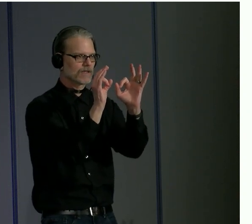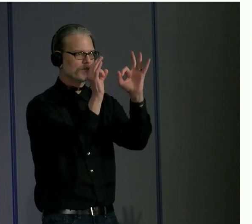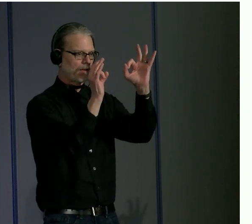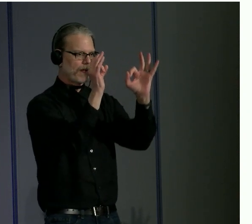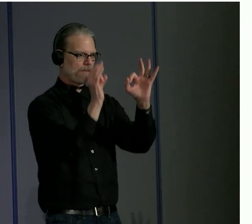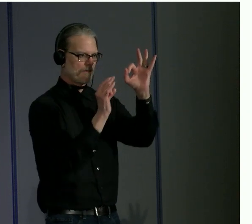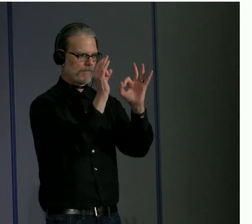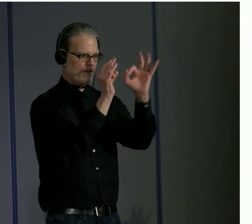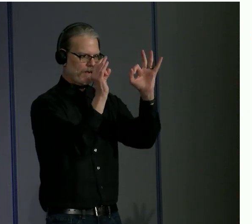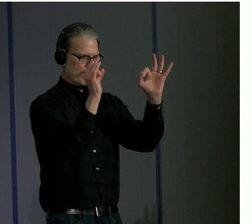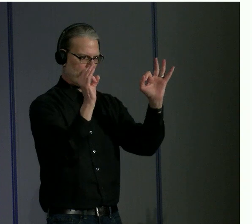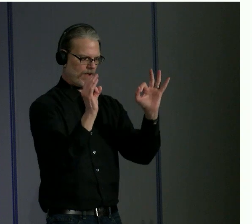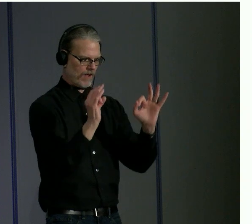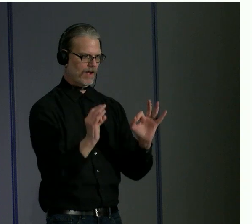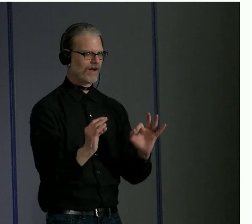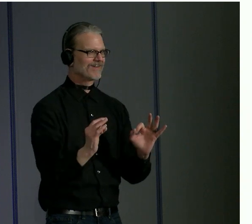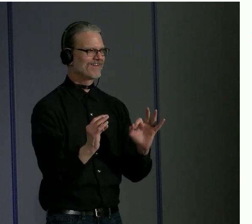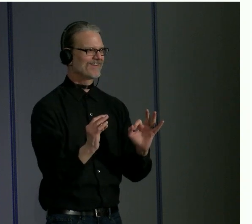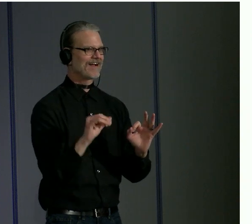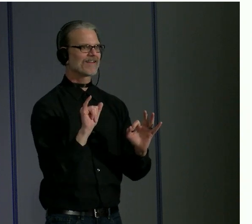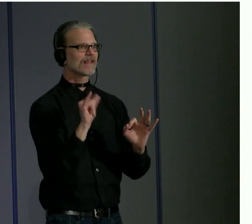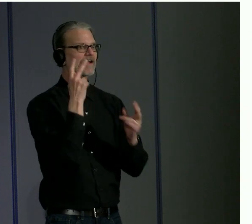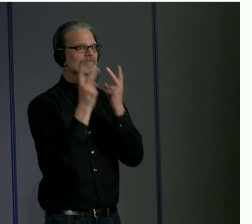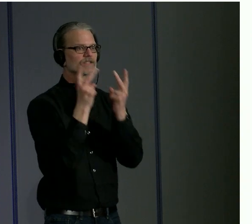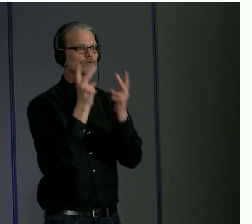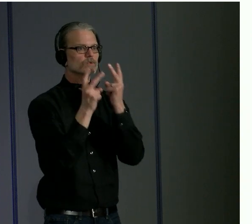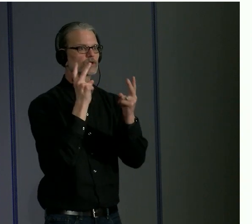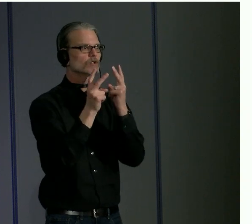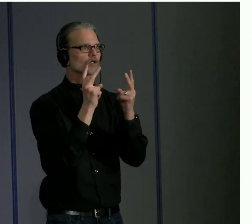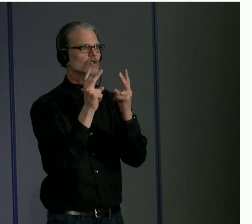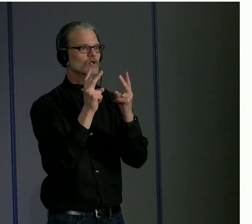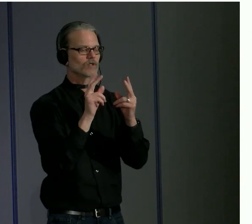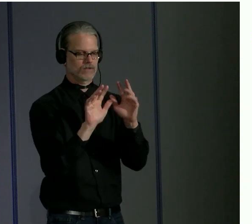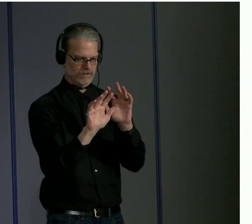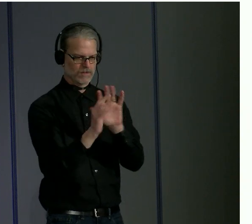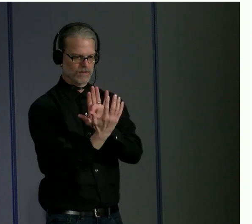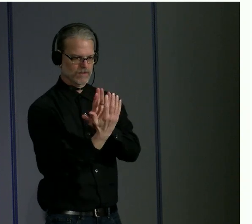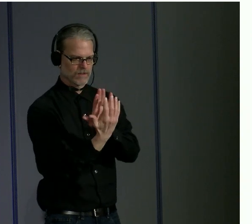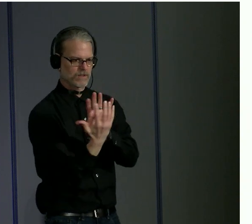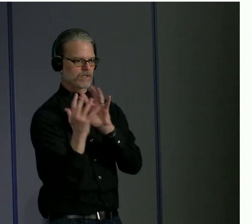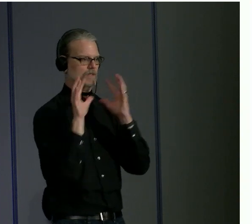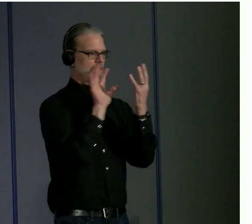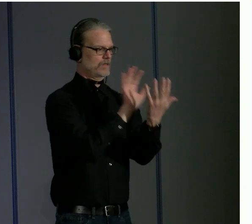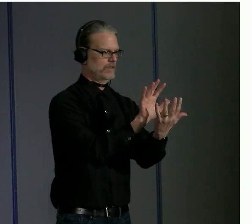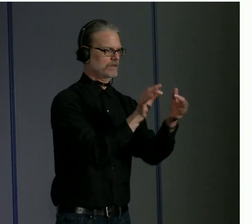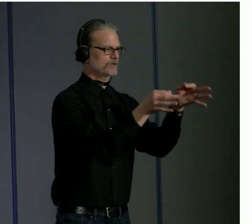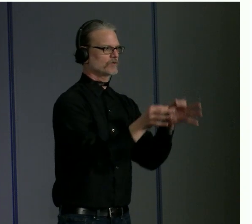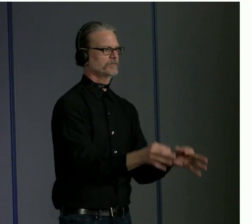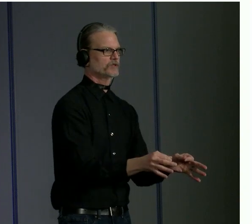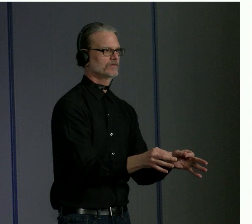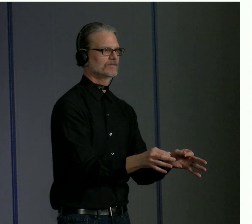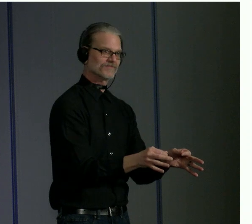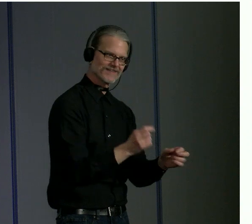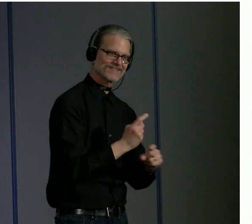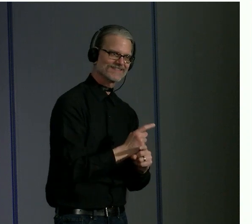We're able to take the visual representation and convert it into a description. Right? The